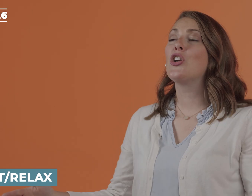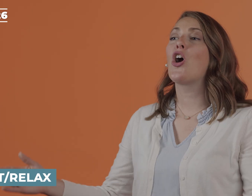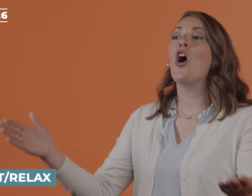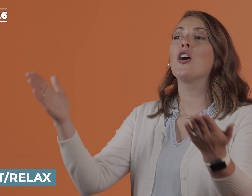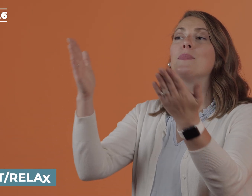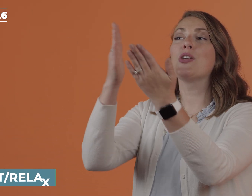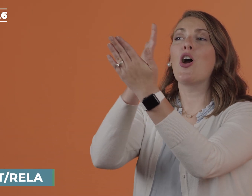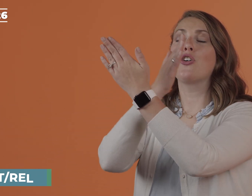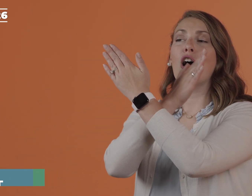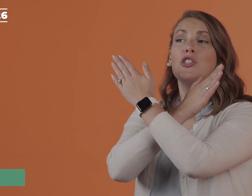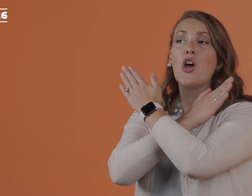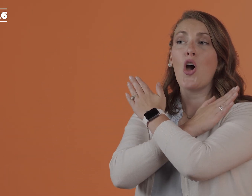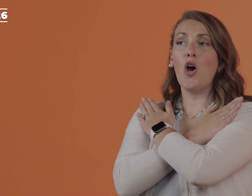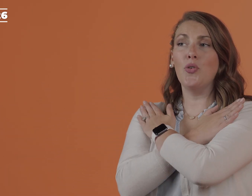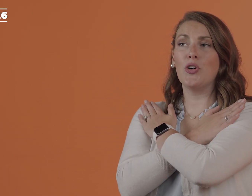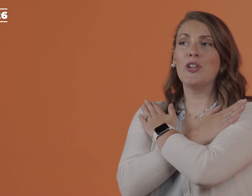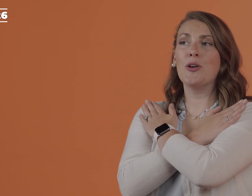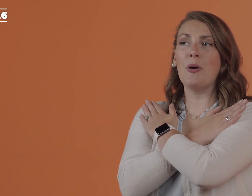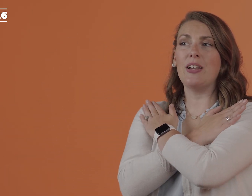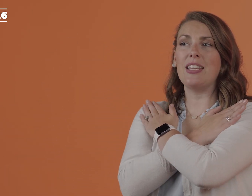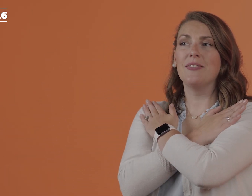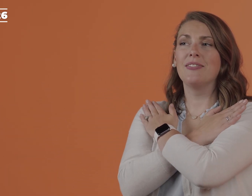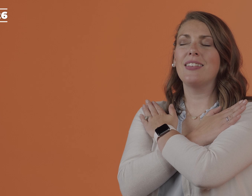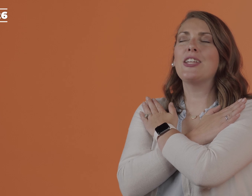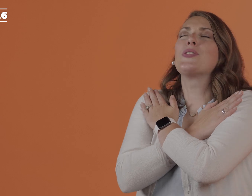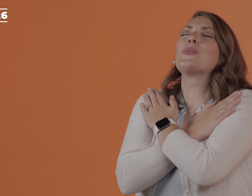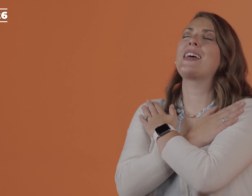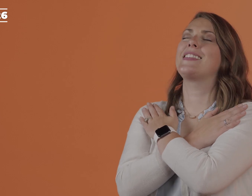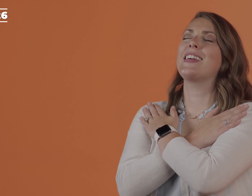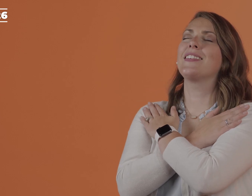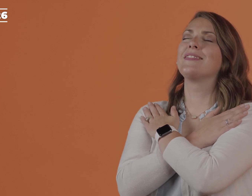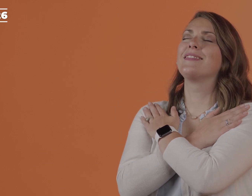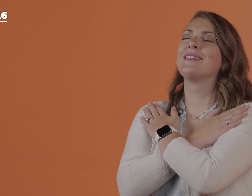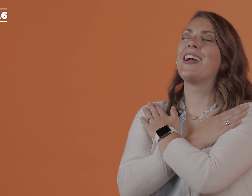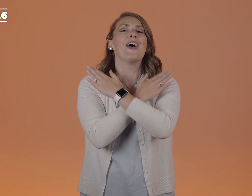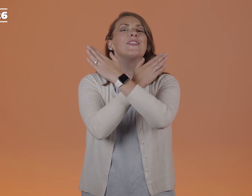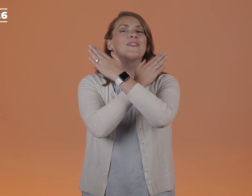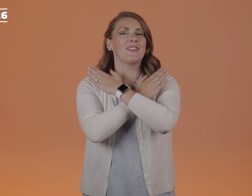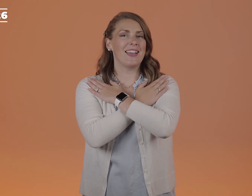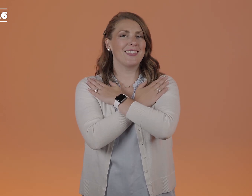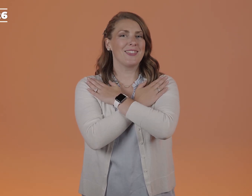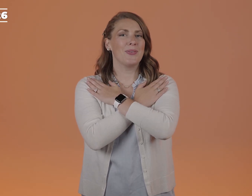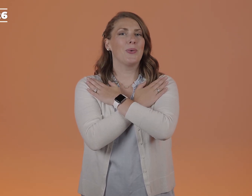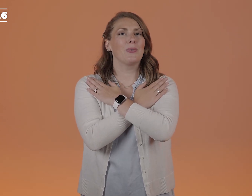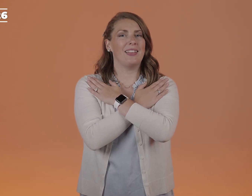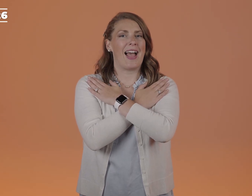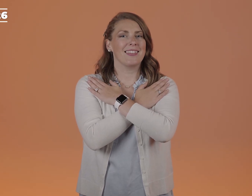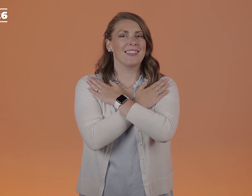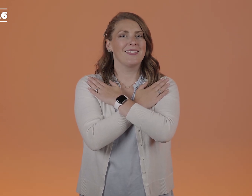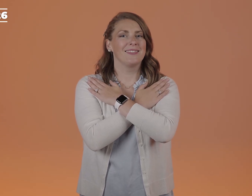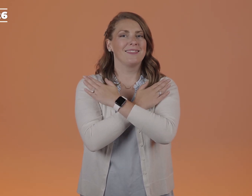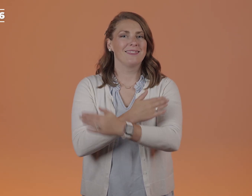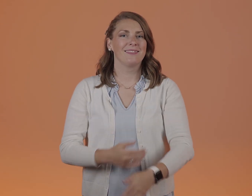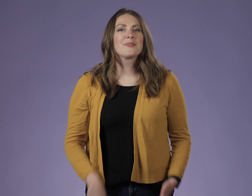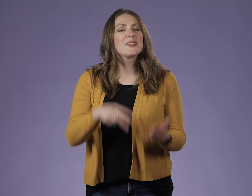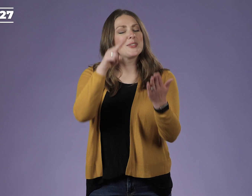Your arms are crossed over your body like you're resting. Rest or relax.